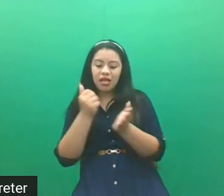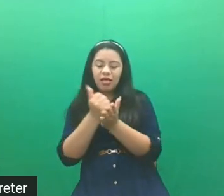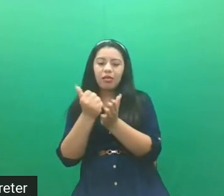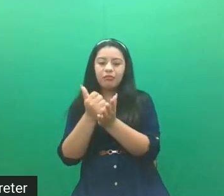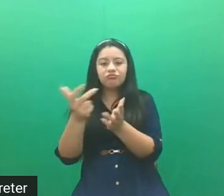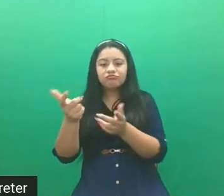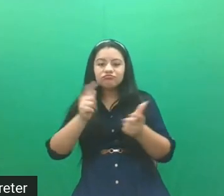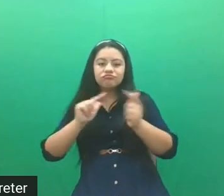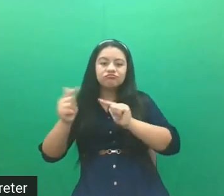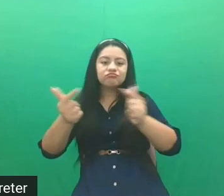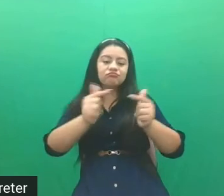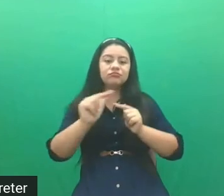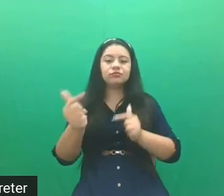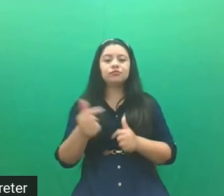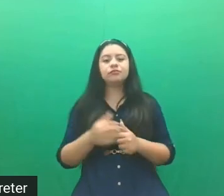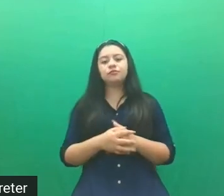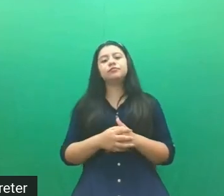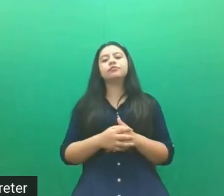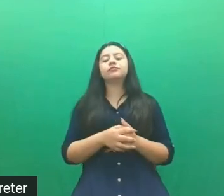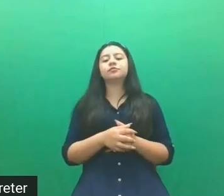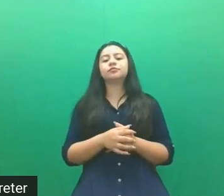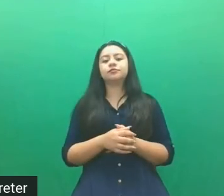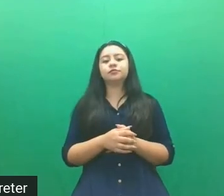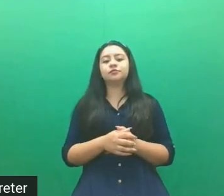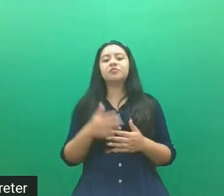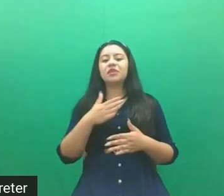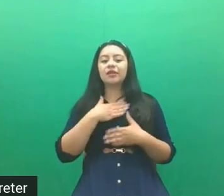in your content management workflow. Happy to talk to you more about that.